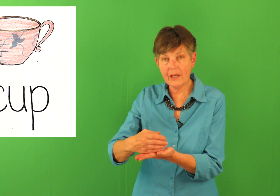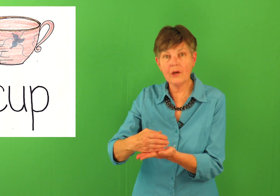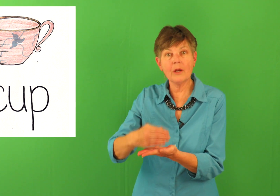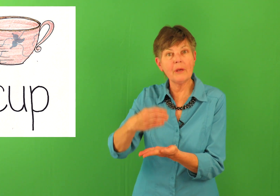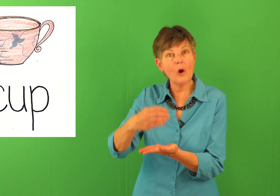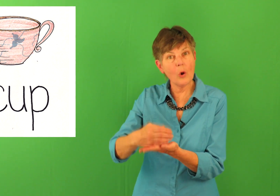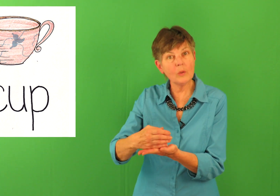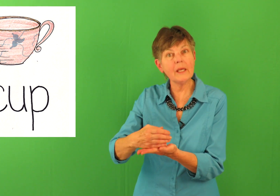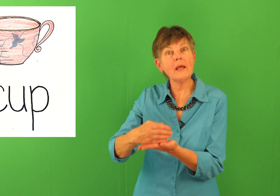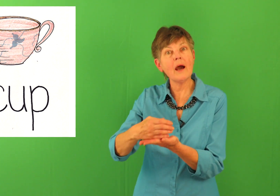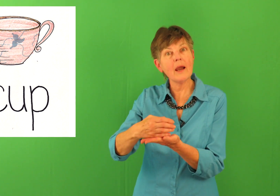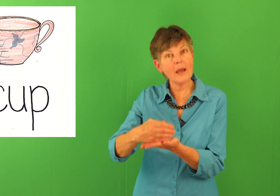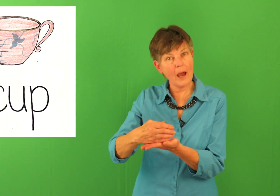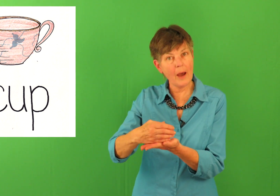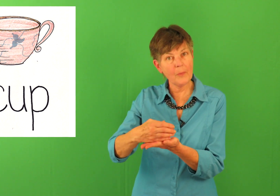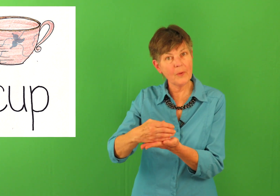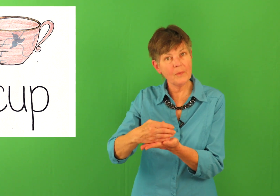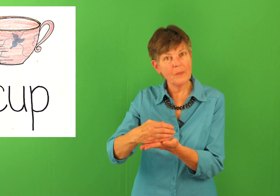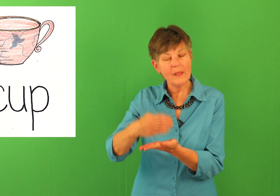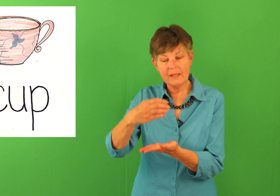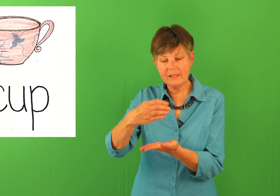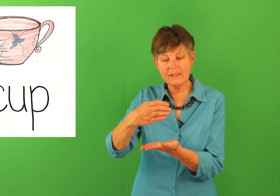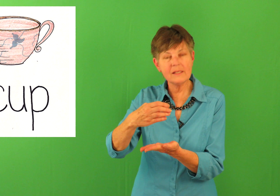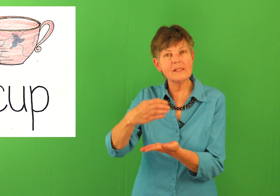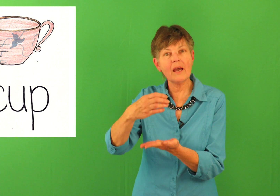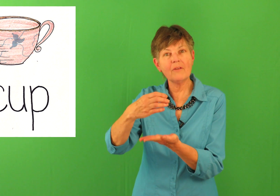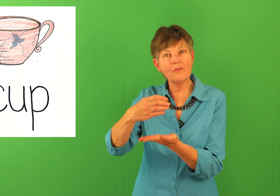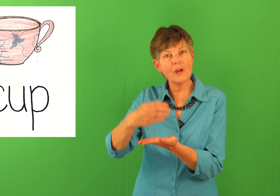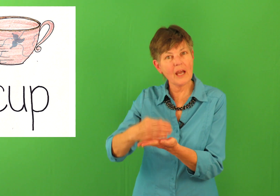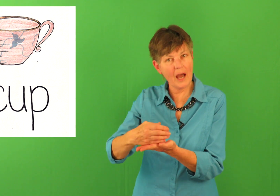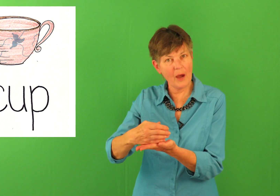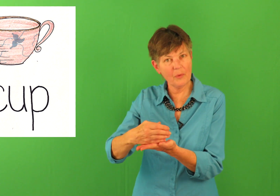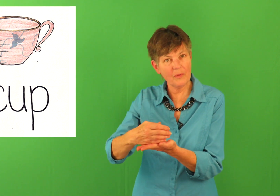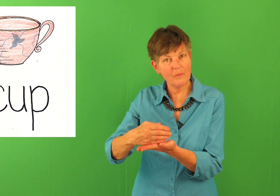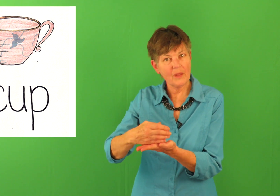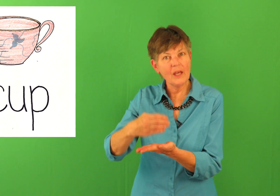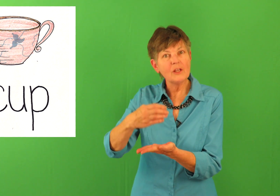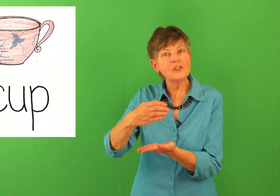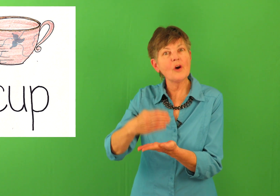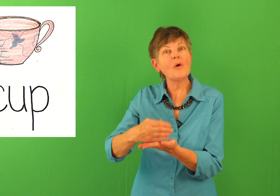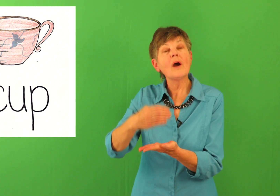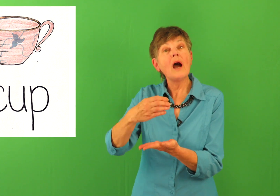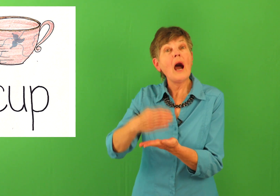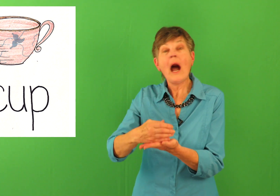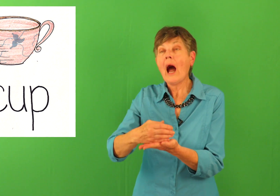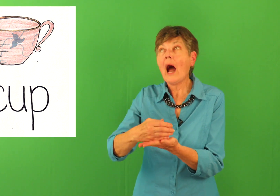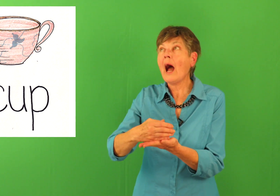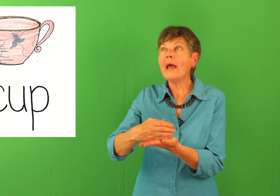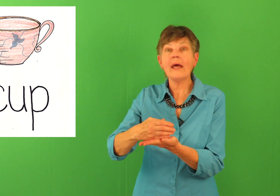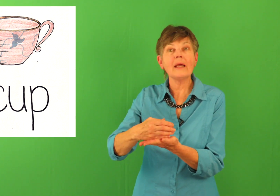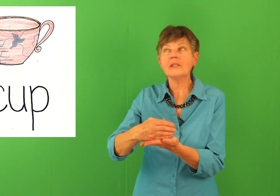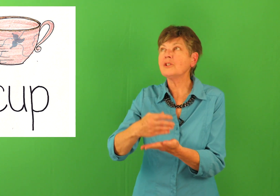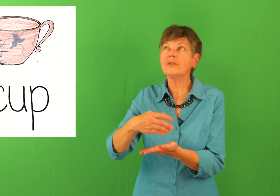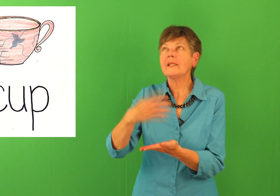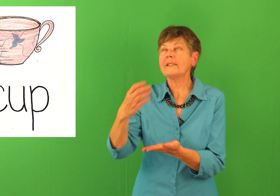you're going to be holding a cup this is a sign for cup so I like this using a